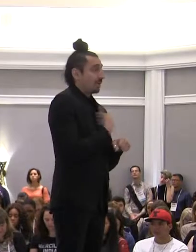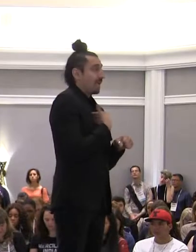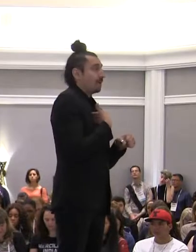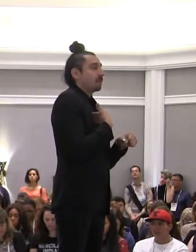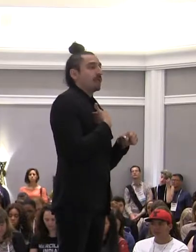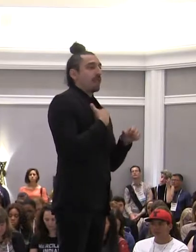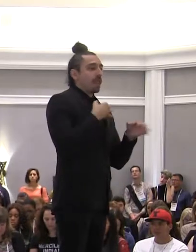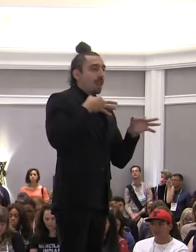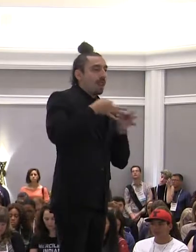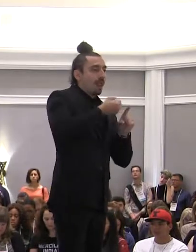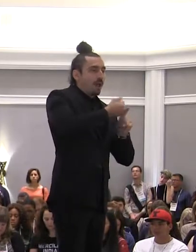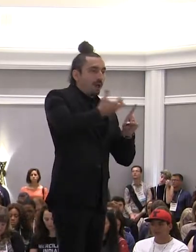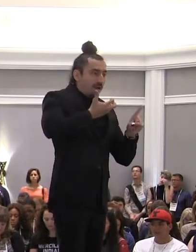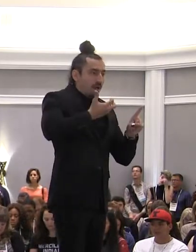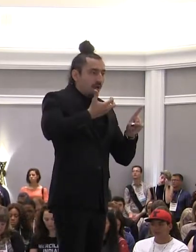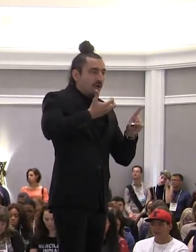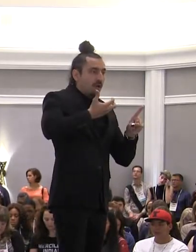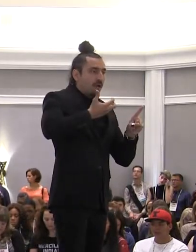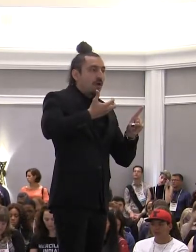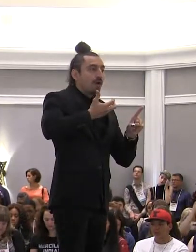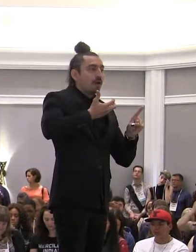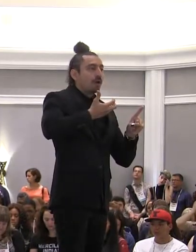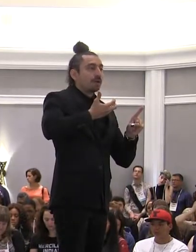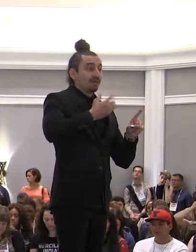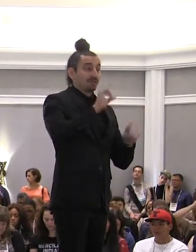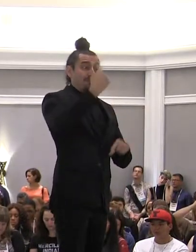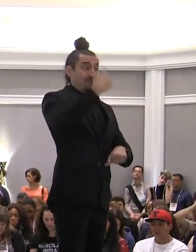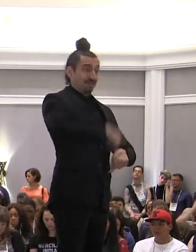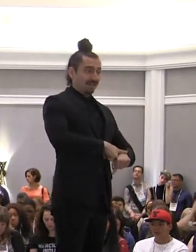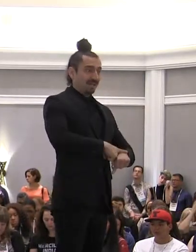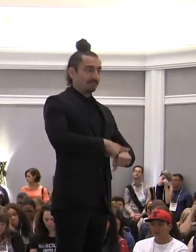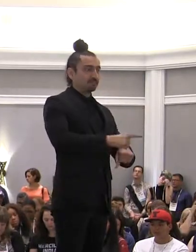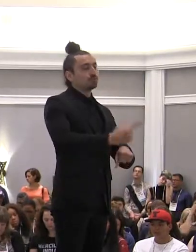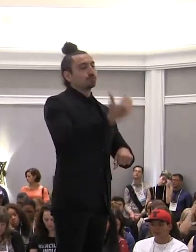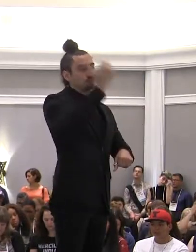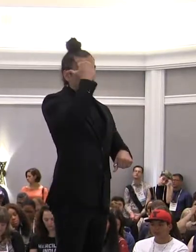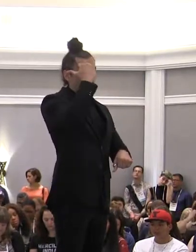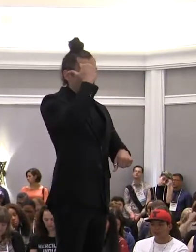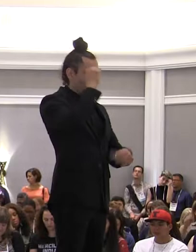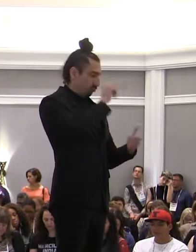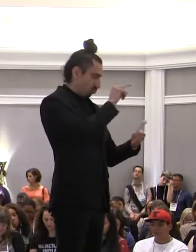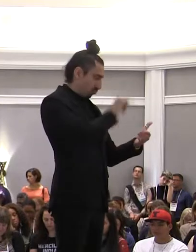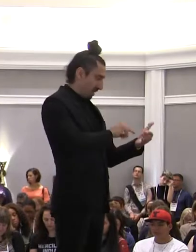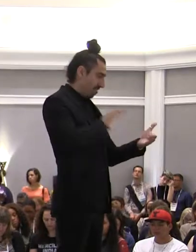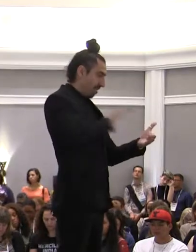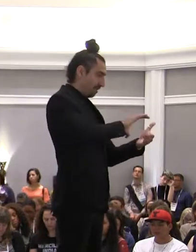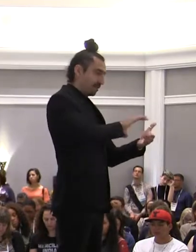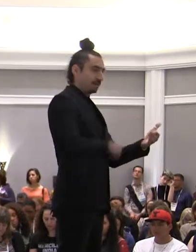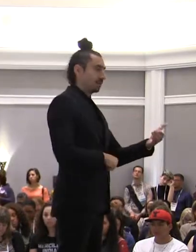so particularly helpful if you're a first-timer. You've got an update on session changes in your conference booklet.